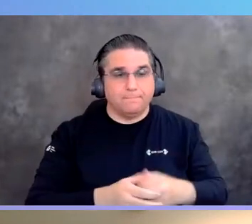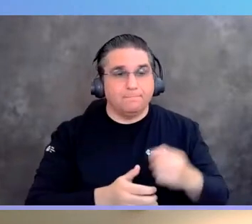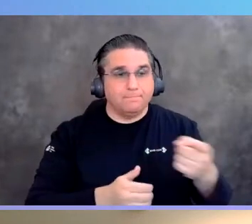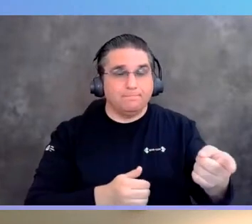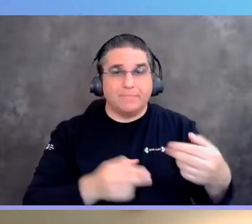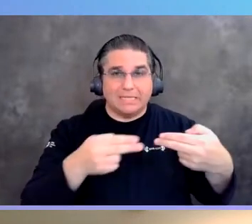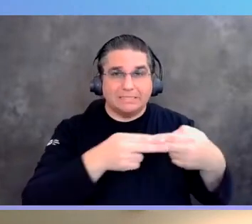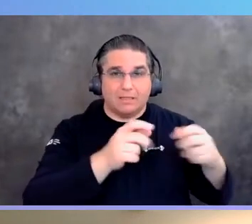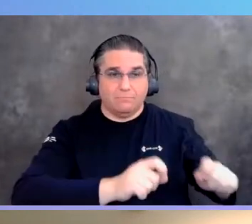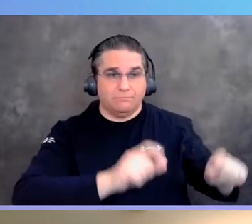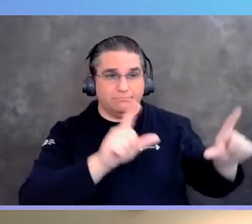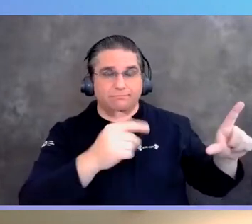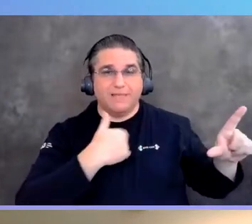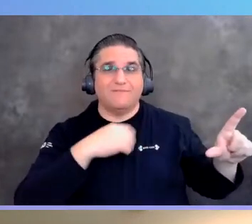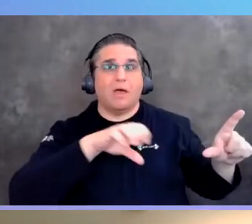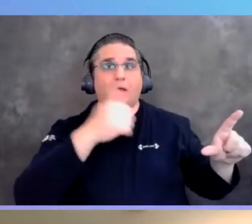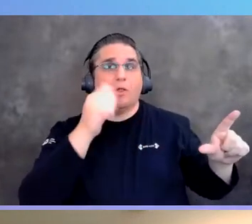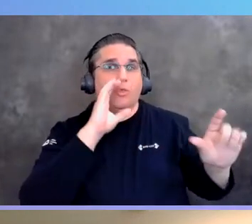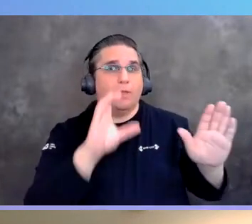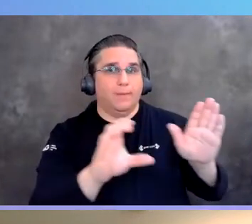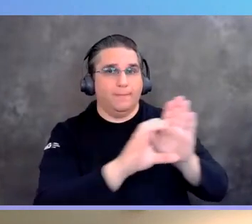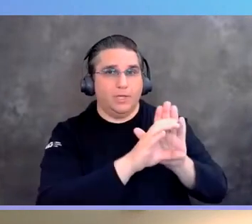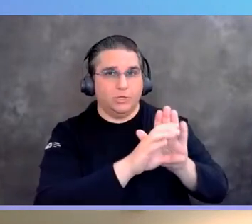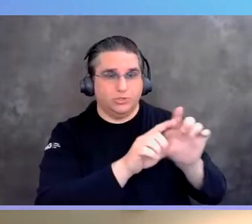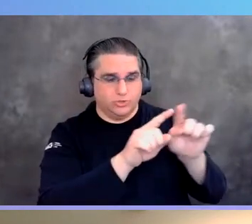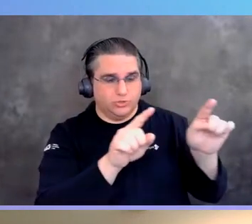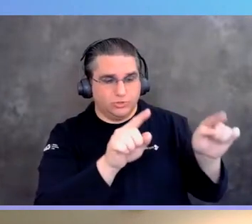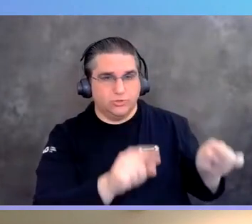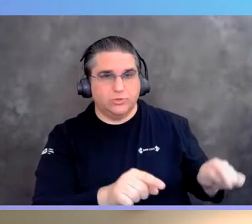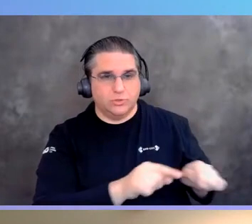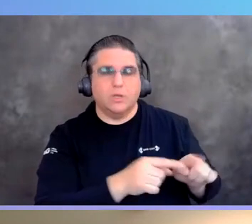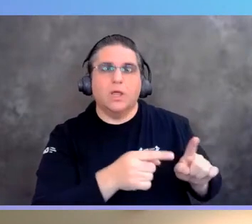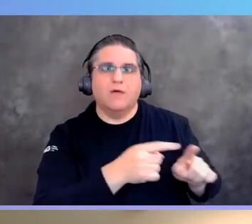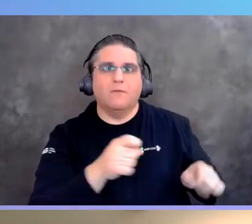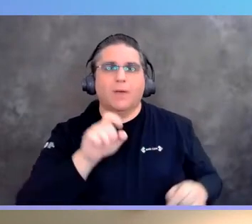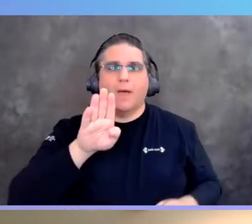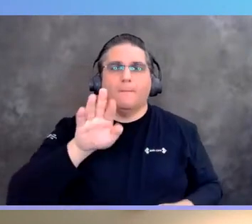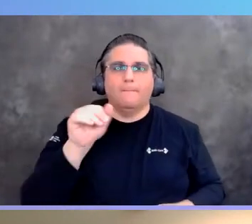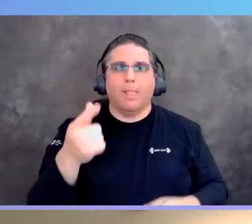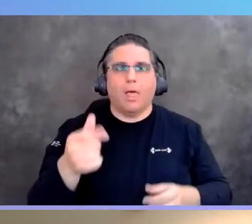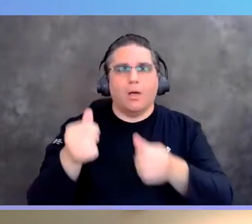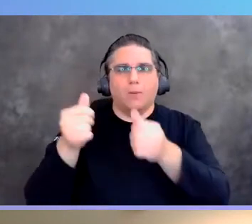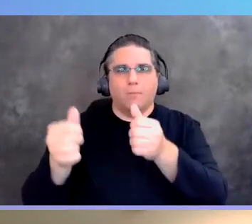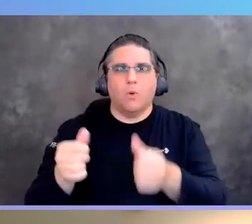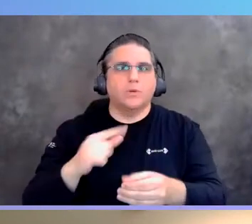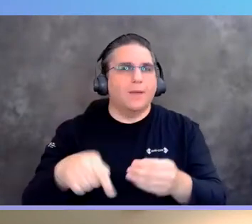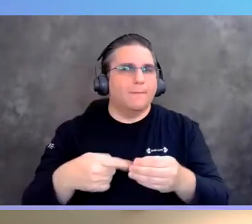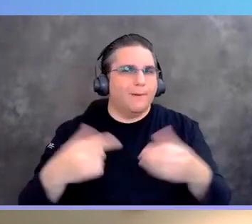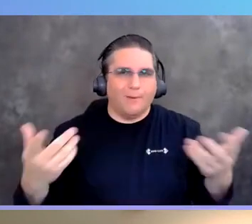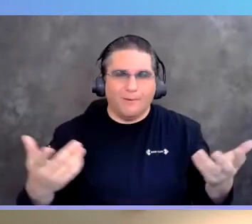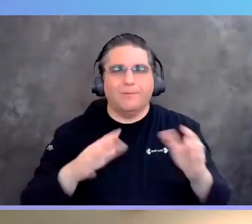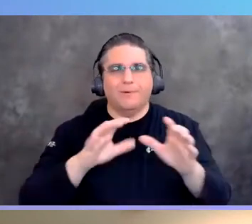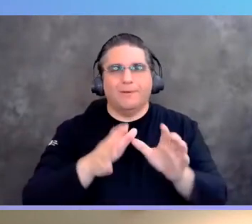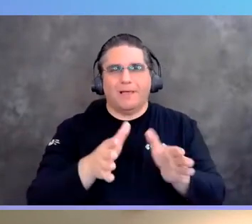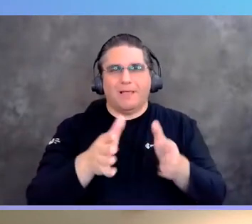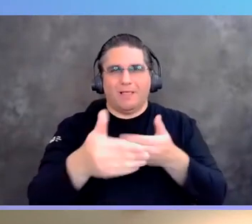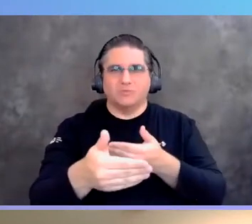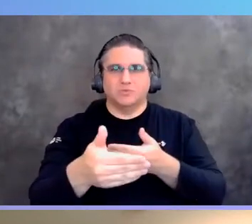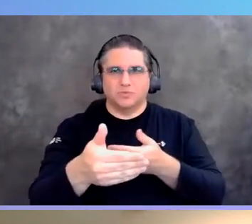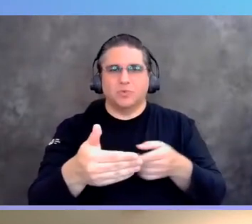image is from a blog post about classroom. Um about classroom